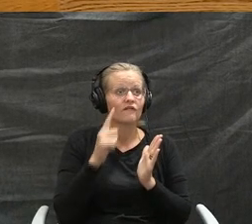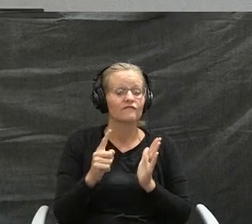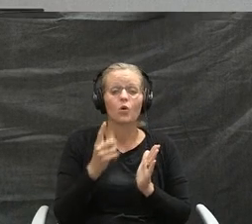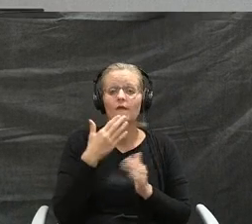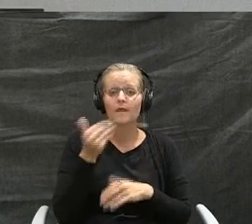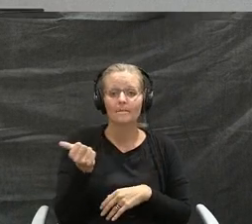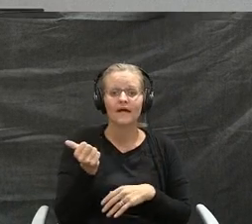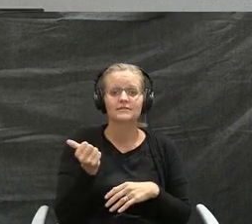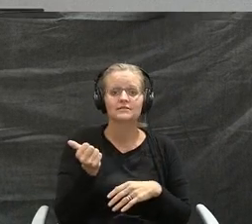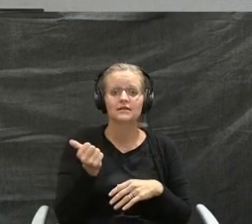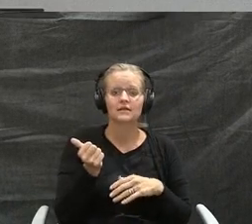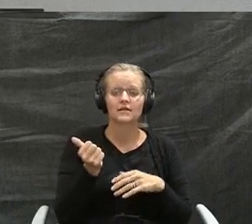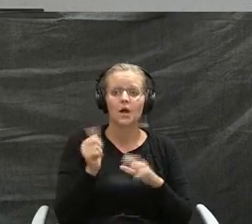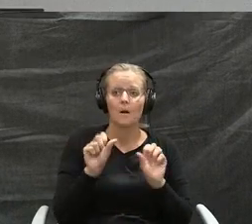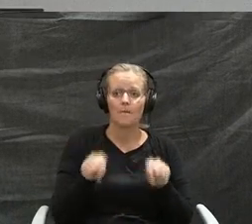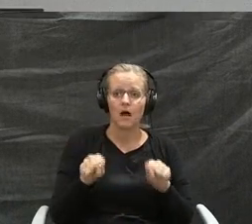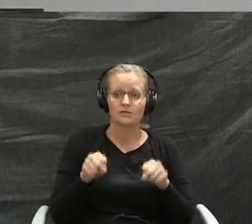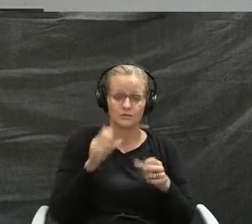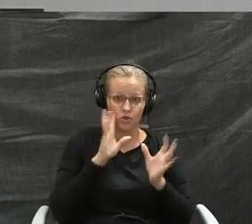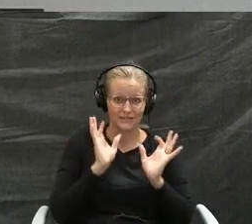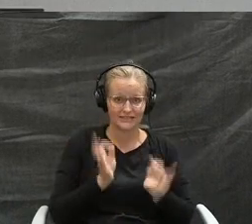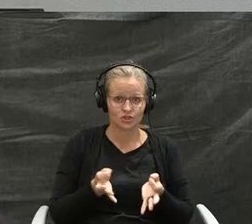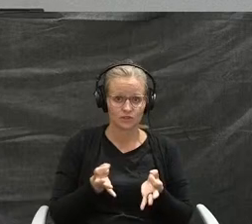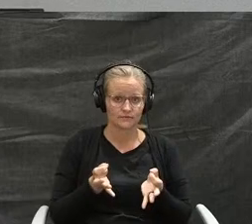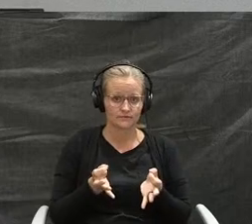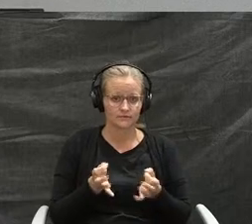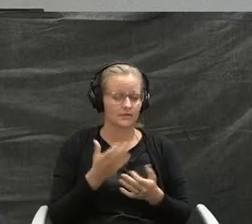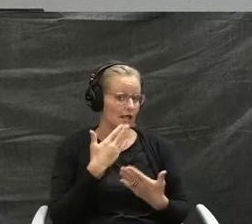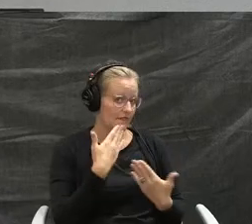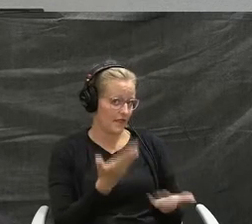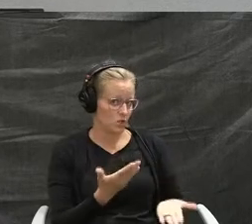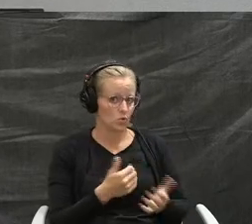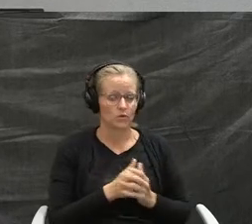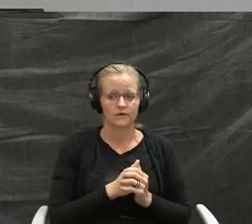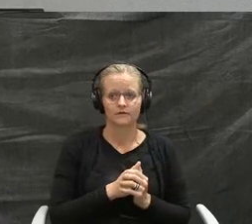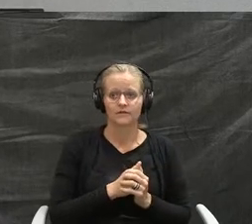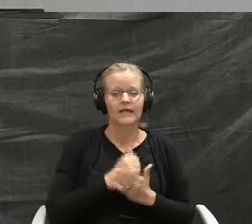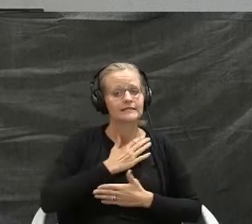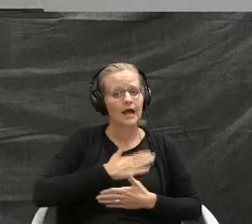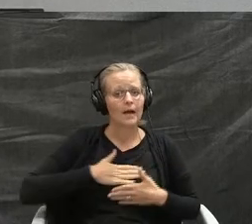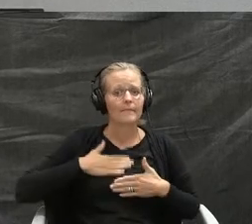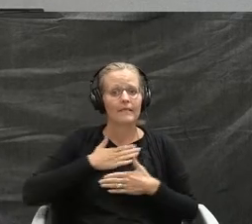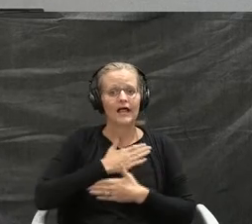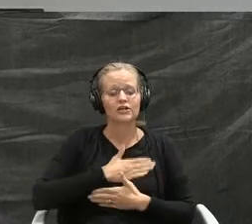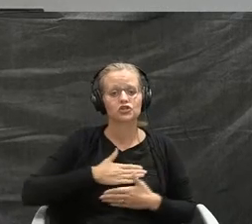Share members with board. It's a pleasure to speak to you about